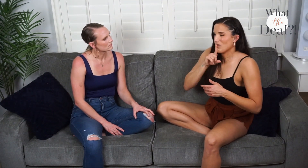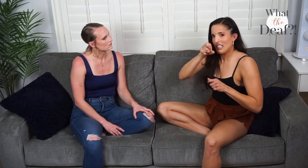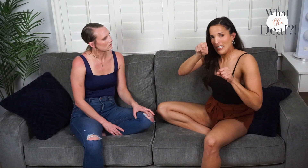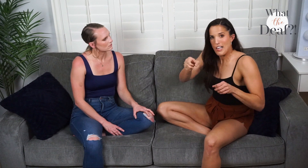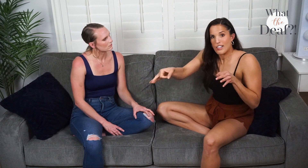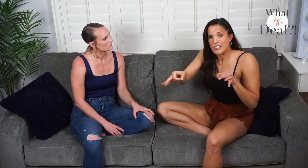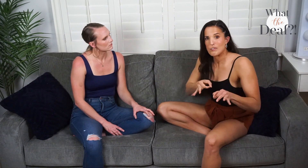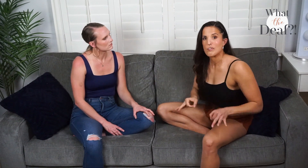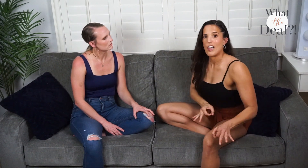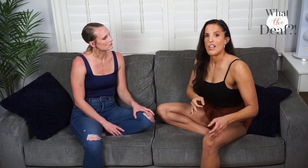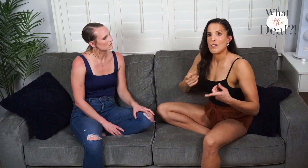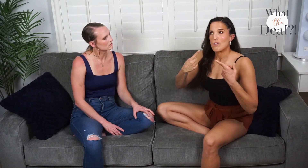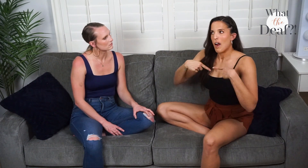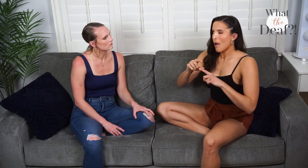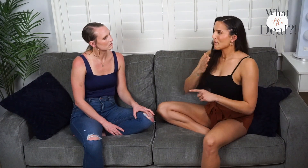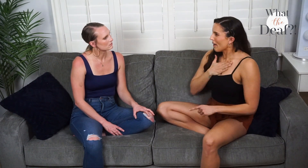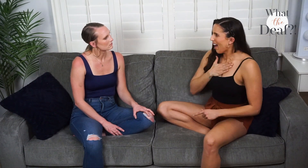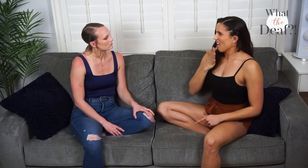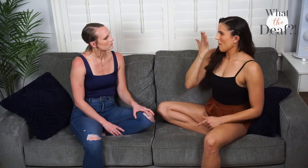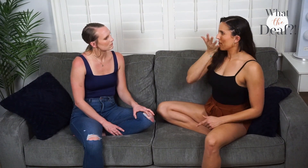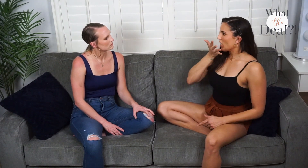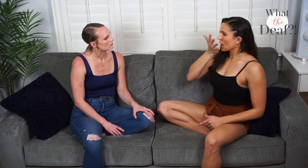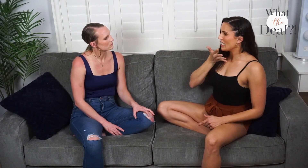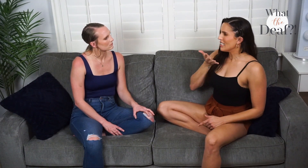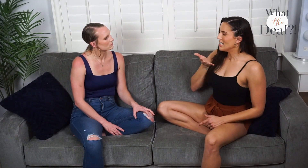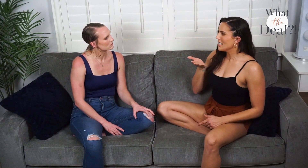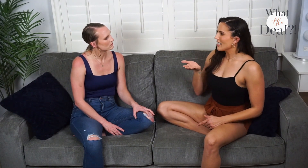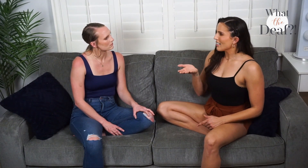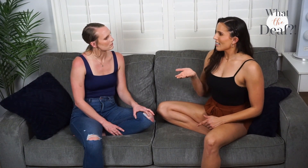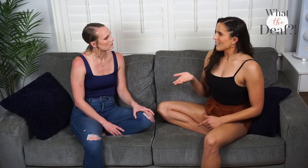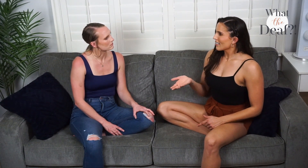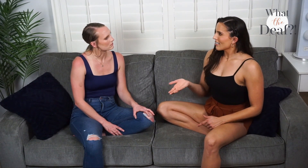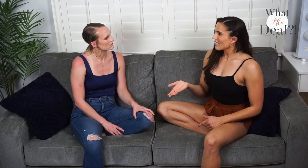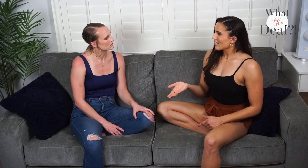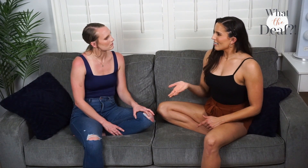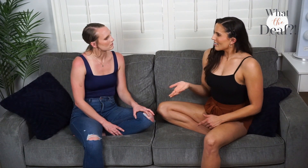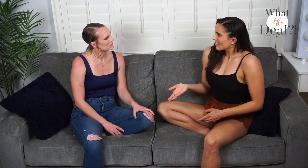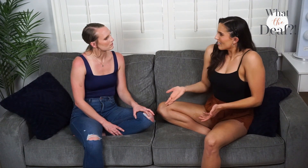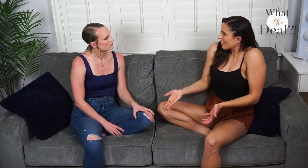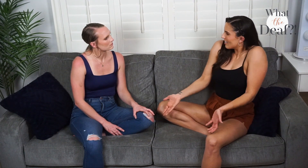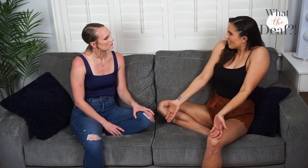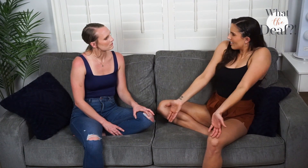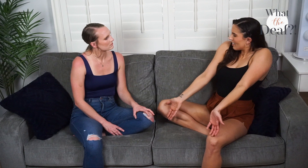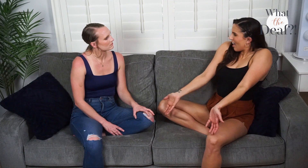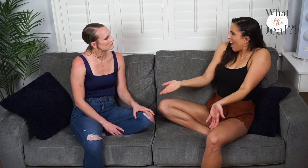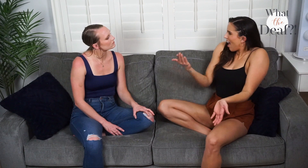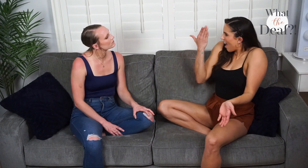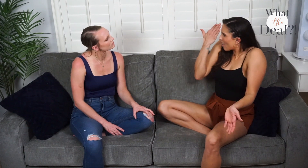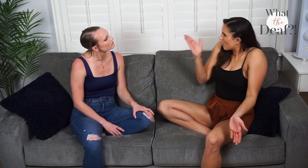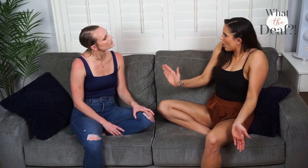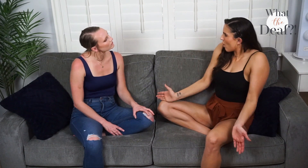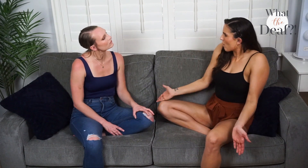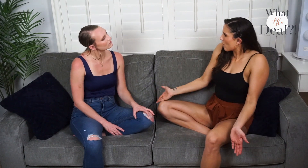that I really can explain to other people while my appearance, uh, I don't know.